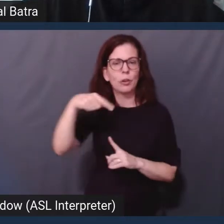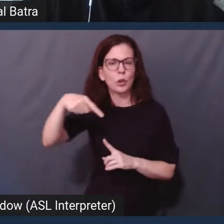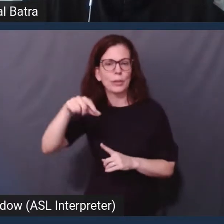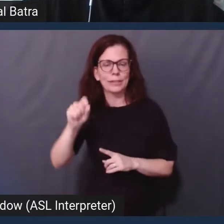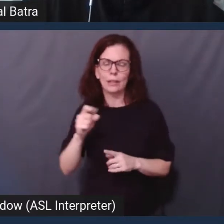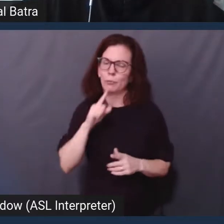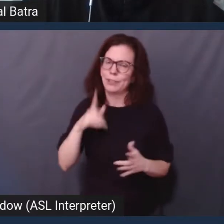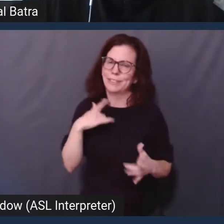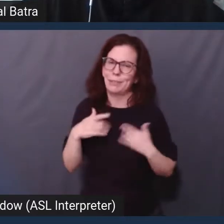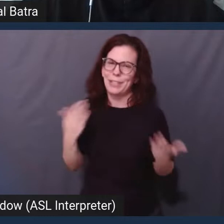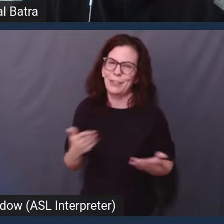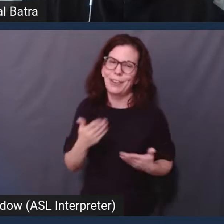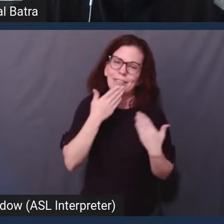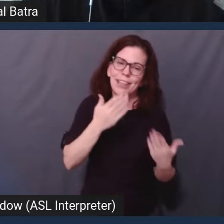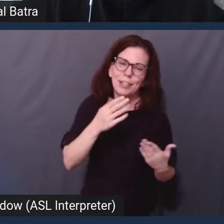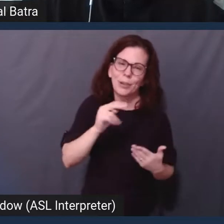Thank you, Nathan and Kunal, for having me.